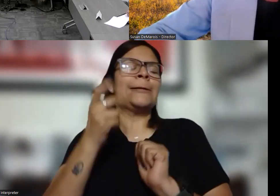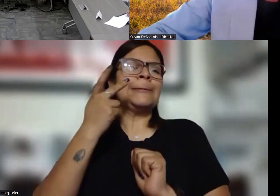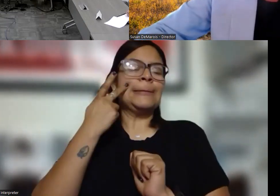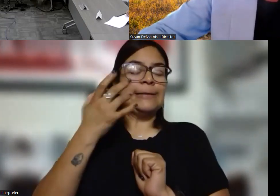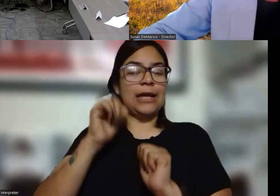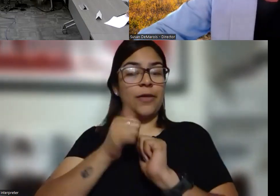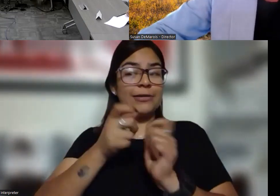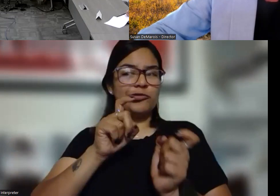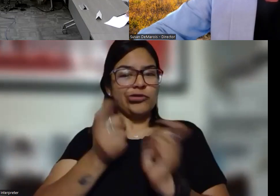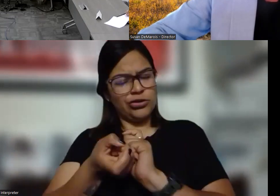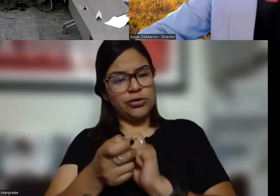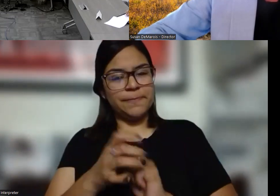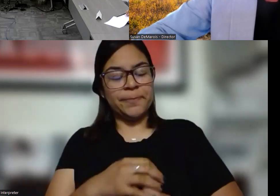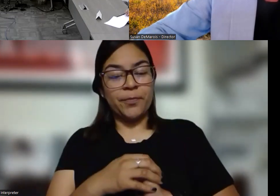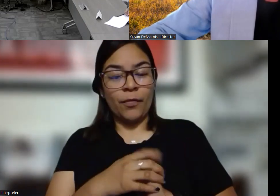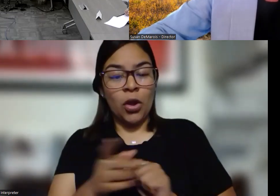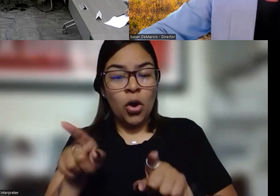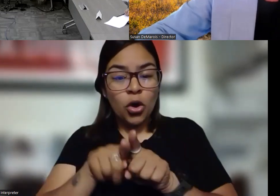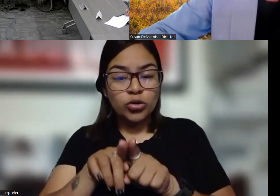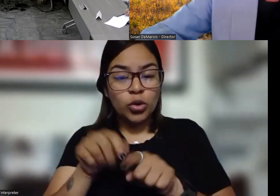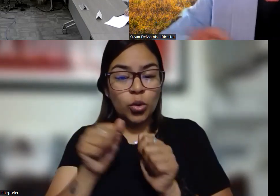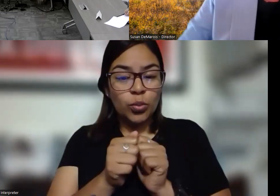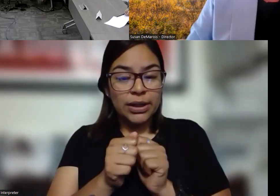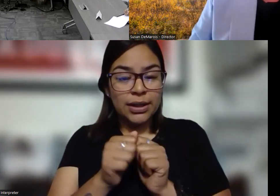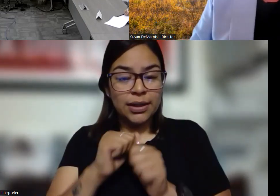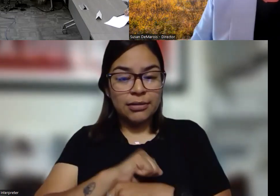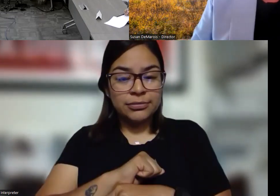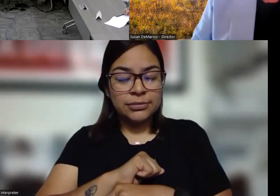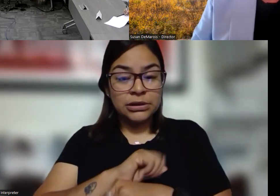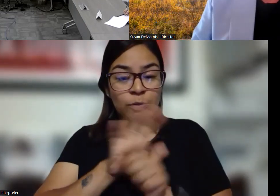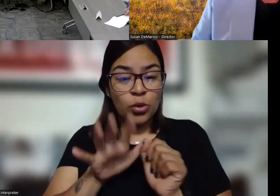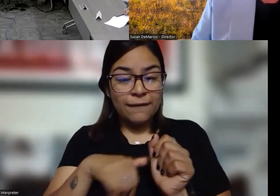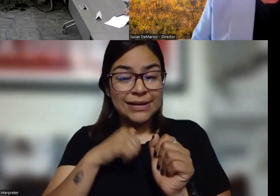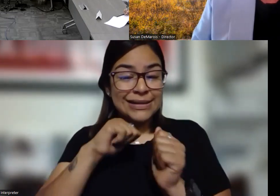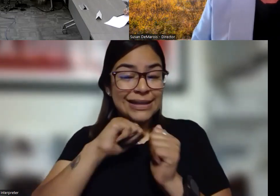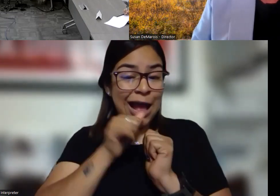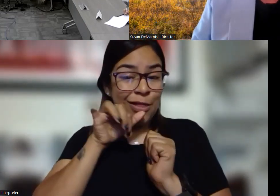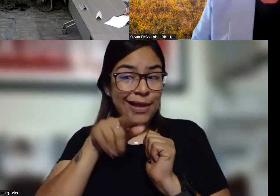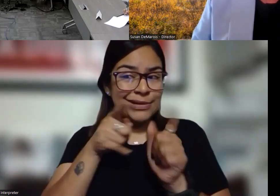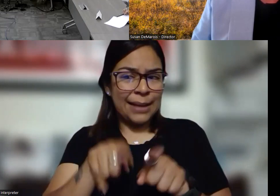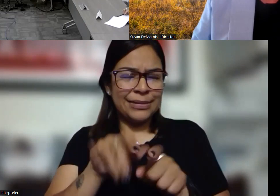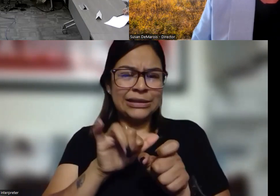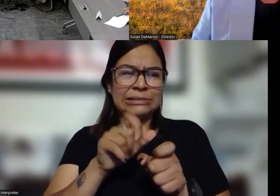can see that uh the curve is shooting straight up uh as to how many people are are old and don't